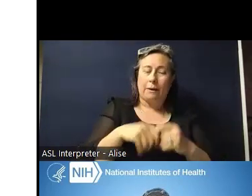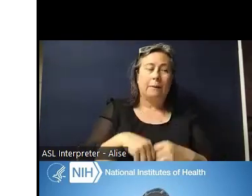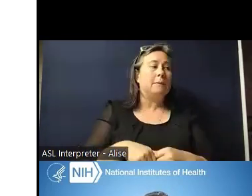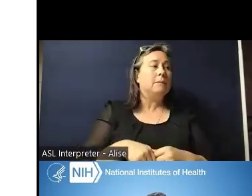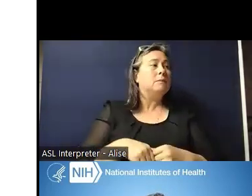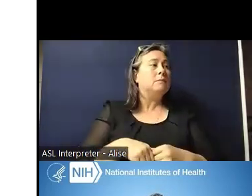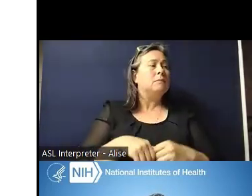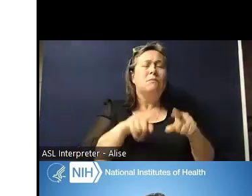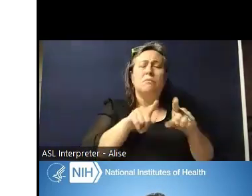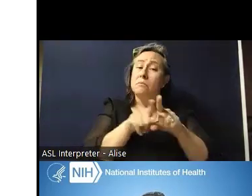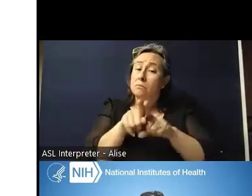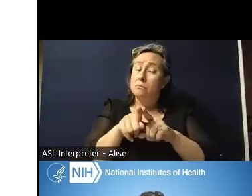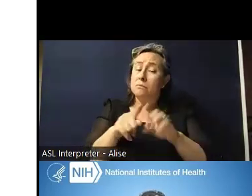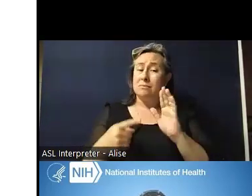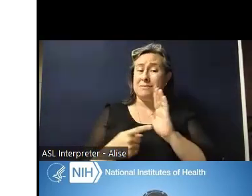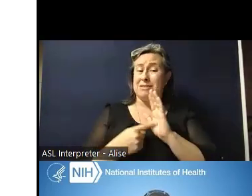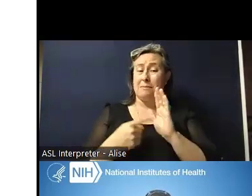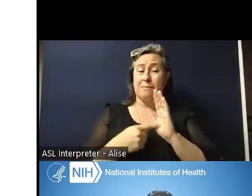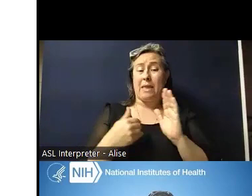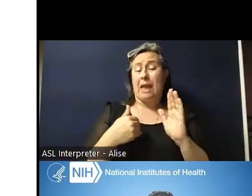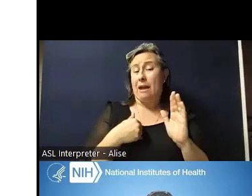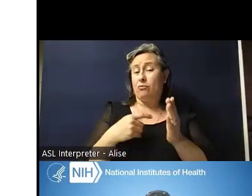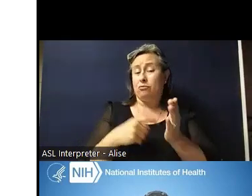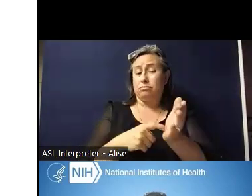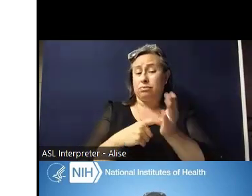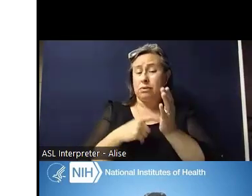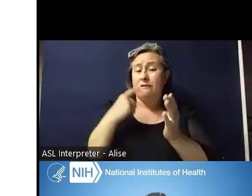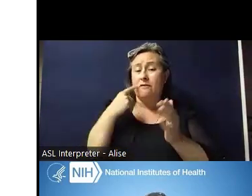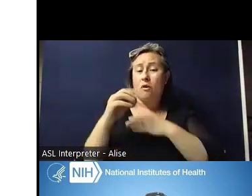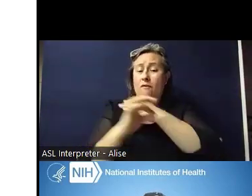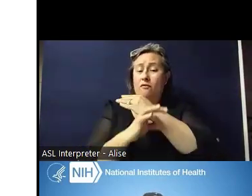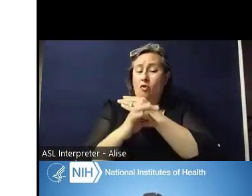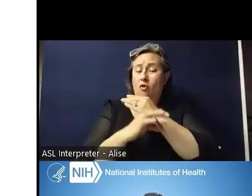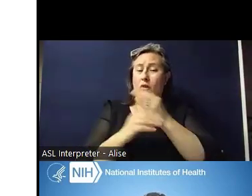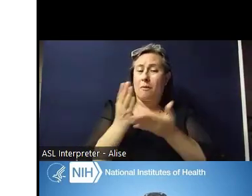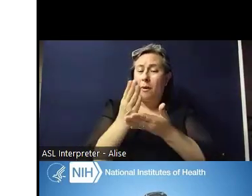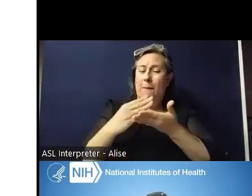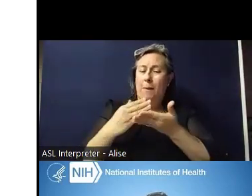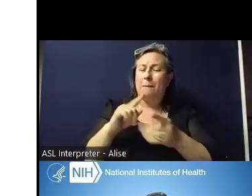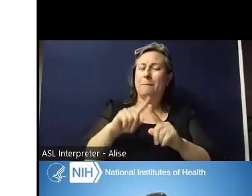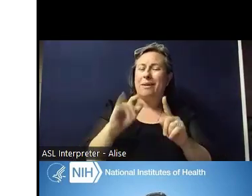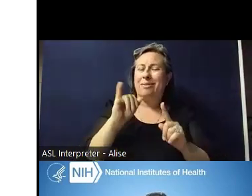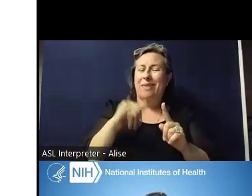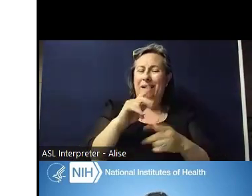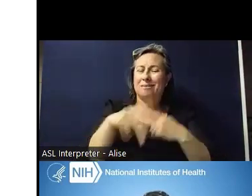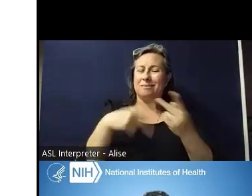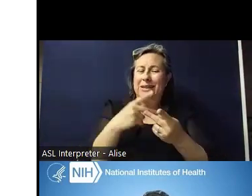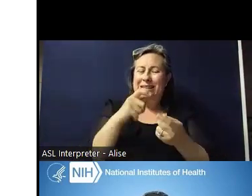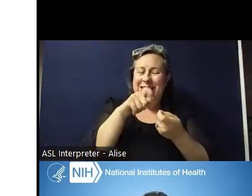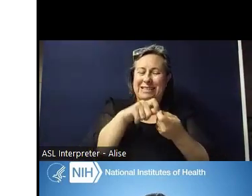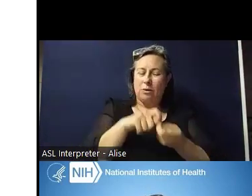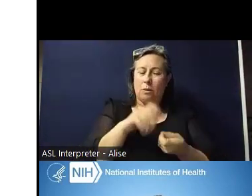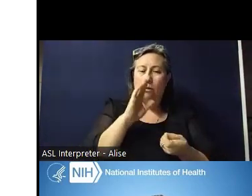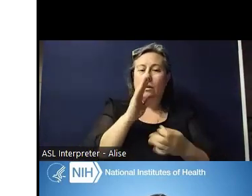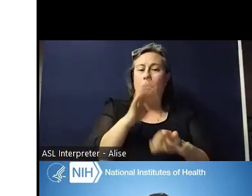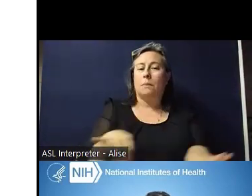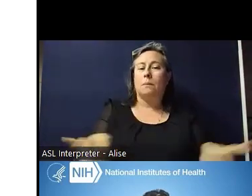that there may be a requirement for foreign components. But all of those sorts of details are going to be very critical for you to identify,